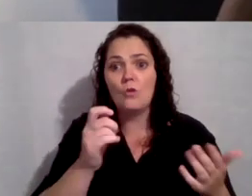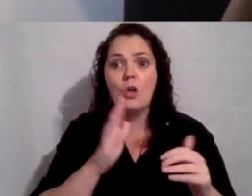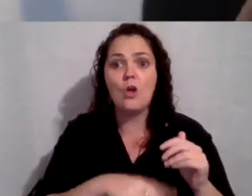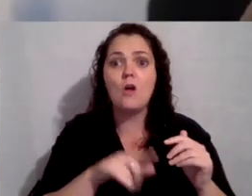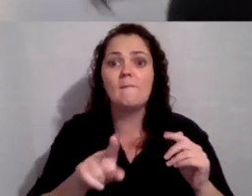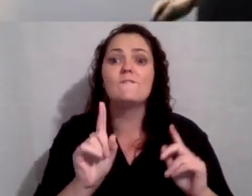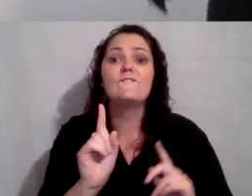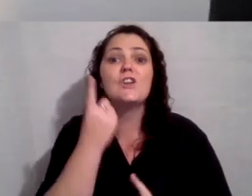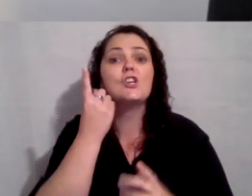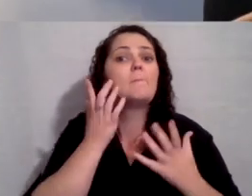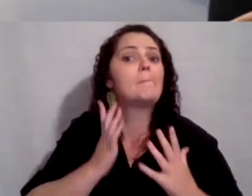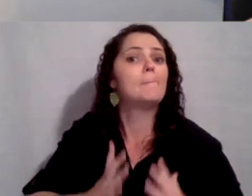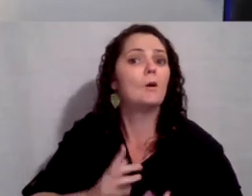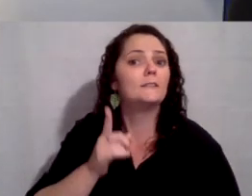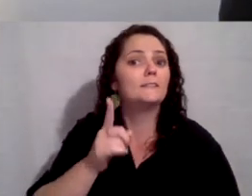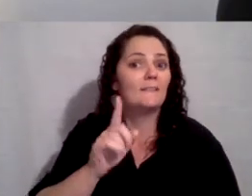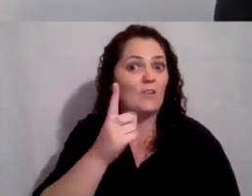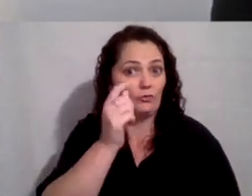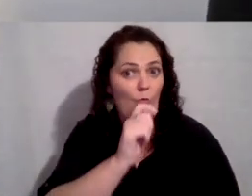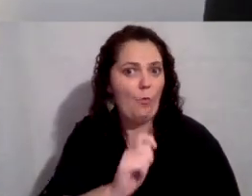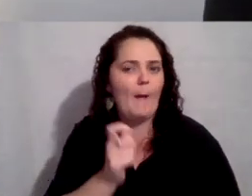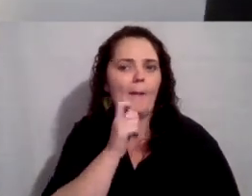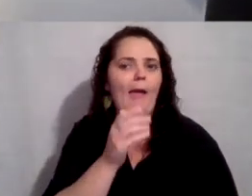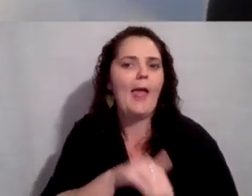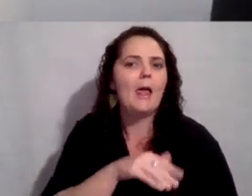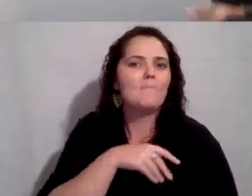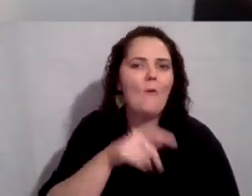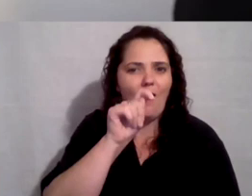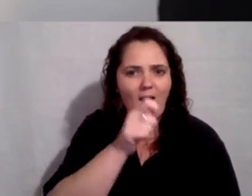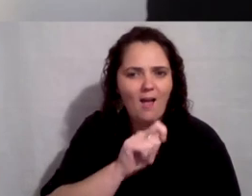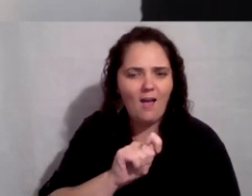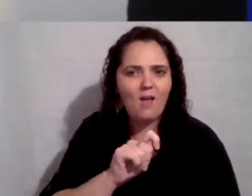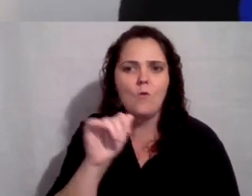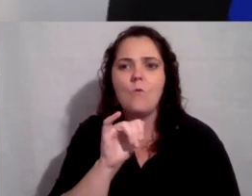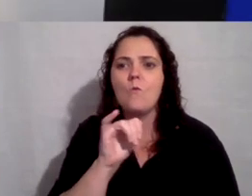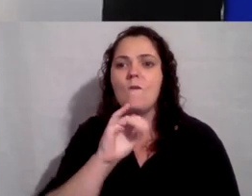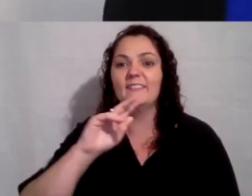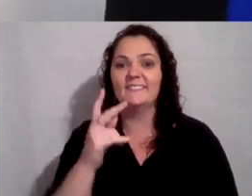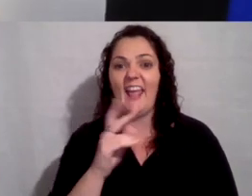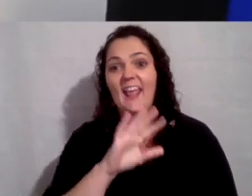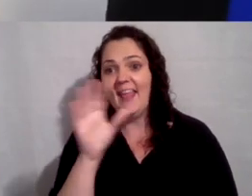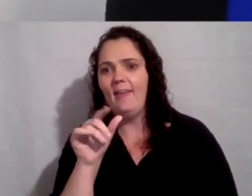and emphasise it and where you might want to bring some shade and tone into the second body So you're really seeing this now as this